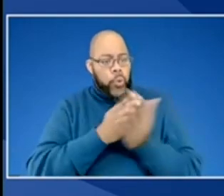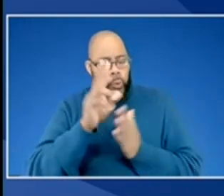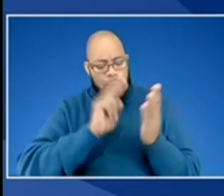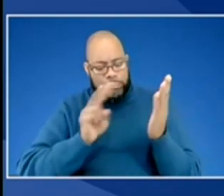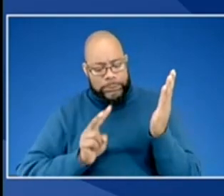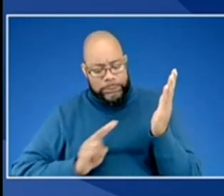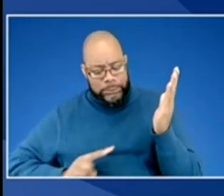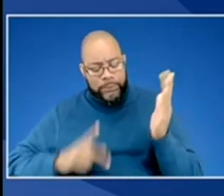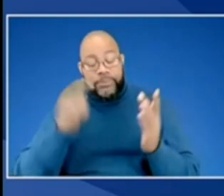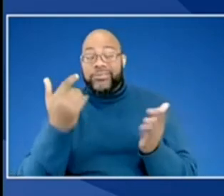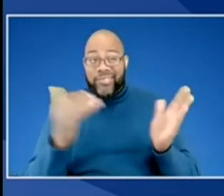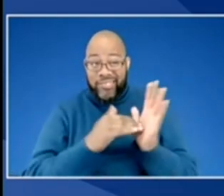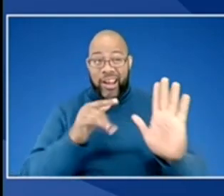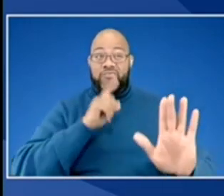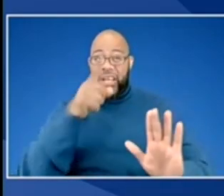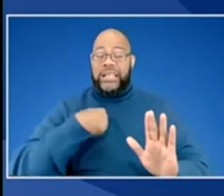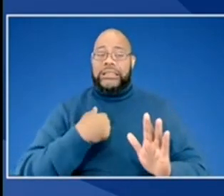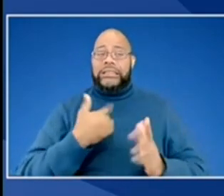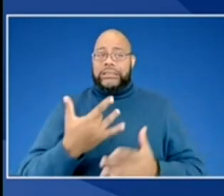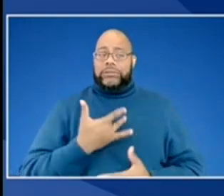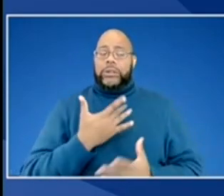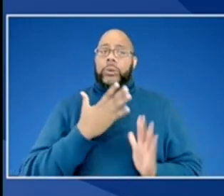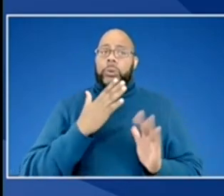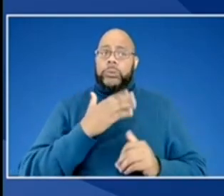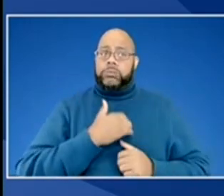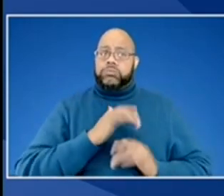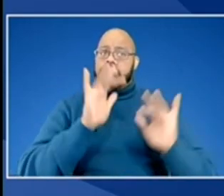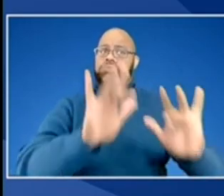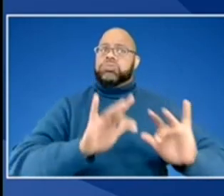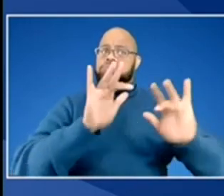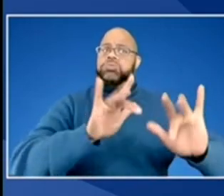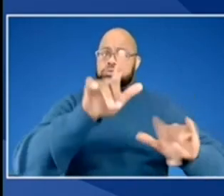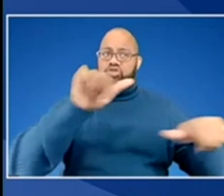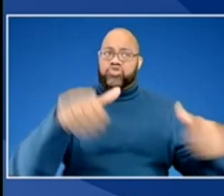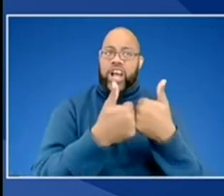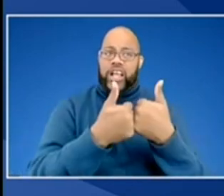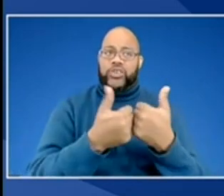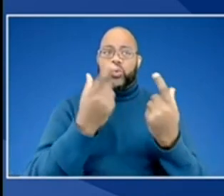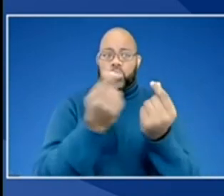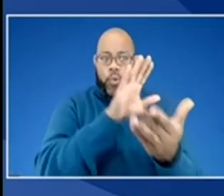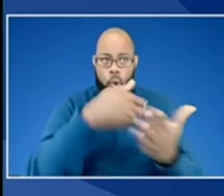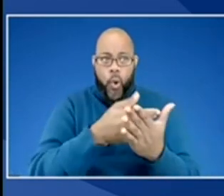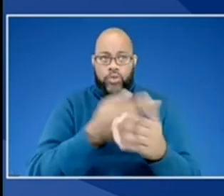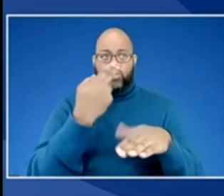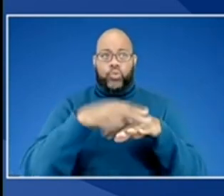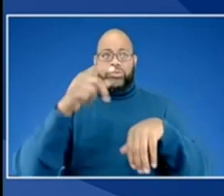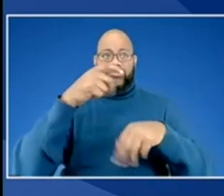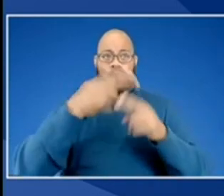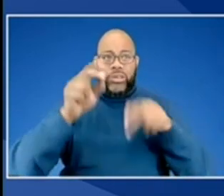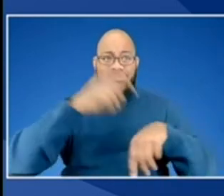again, I'm very empathetic to y'all's challenge to do all of this in such a short time, since we have so many